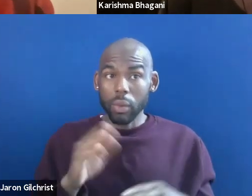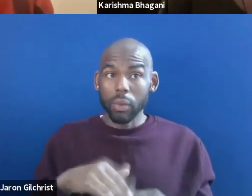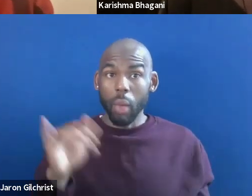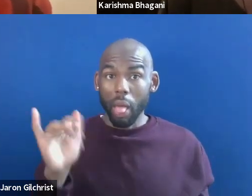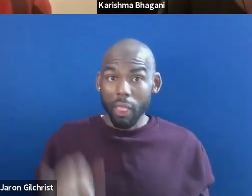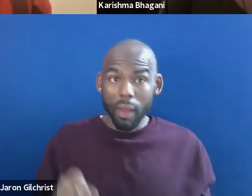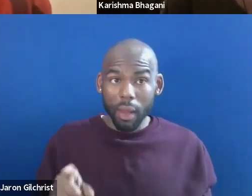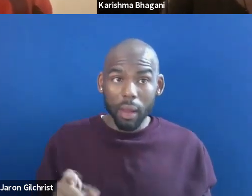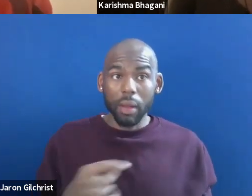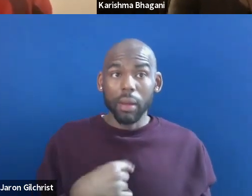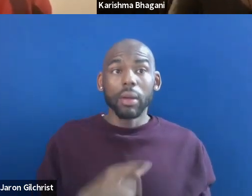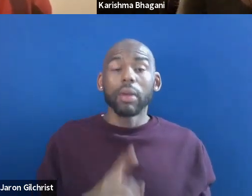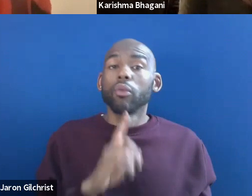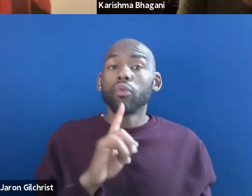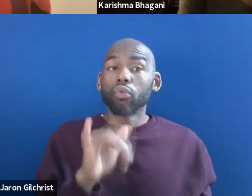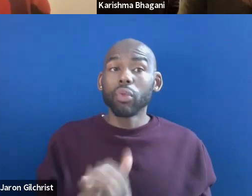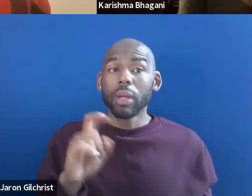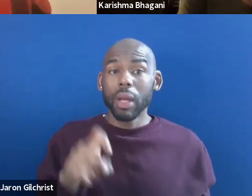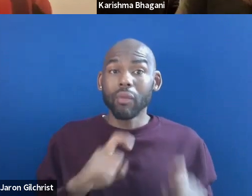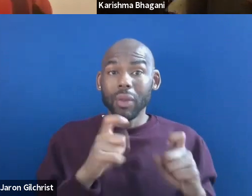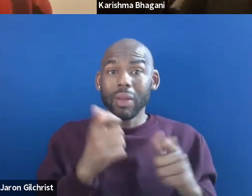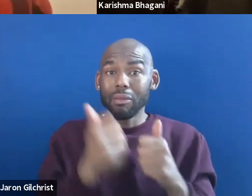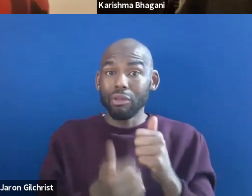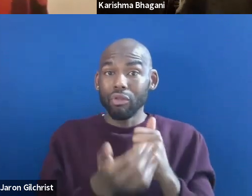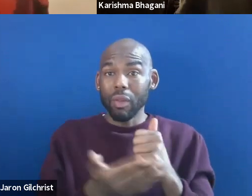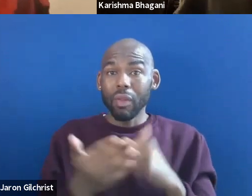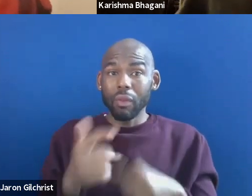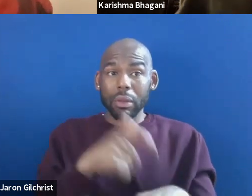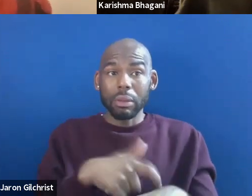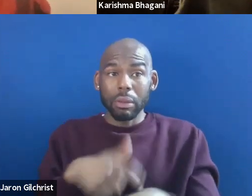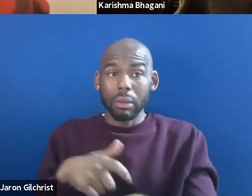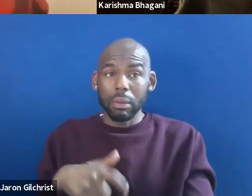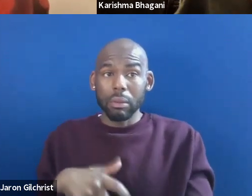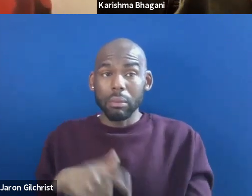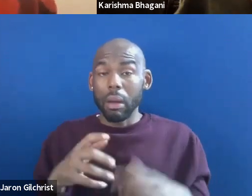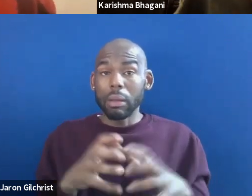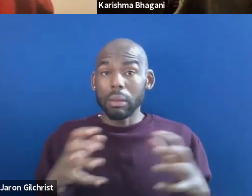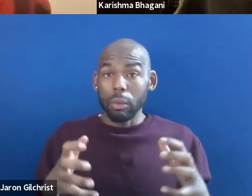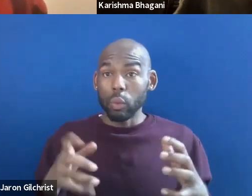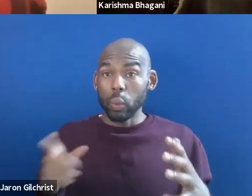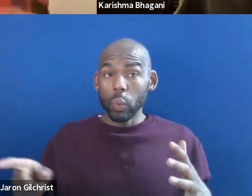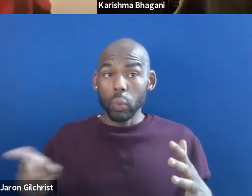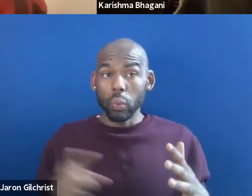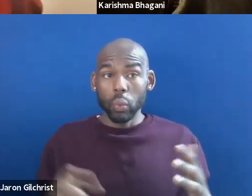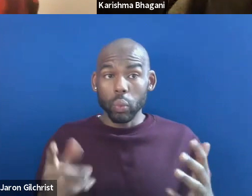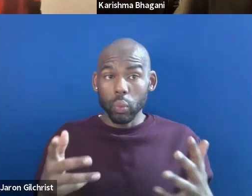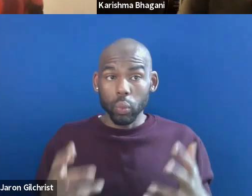I really have to give each thing time as much as you'd want to just mix it all